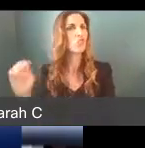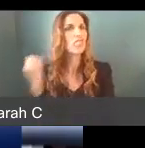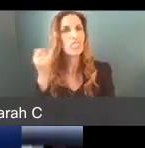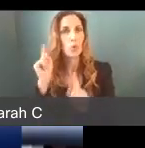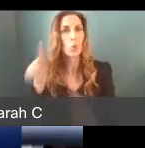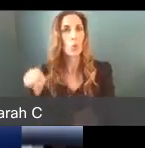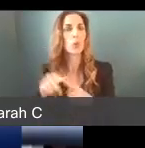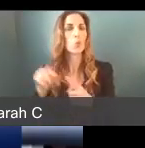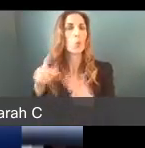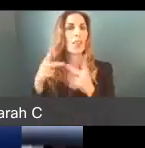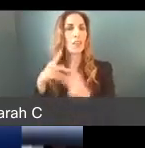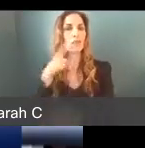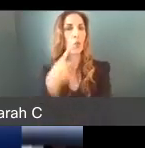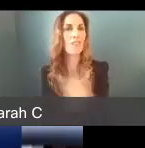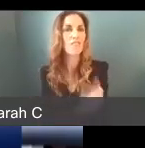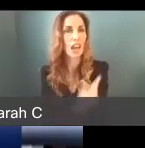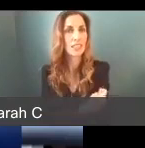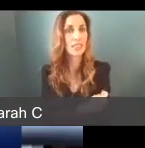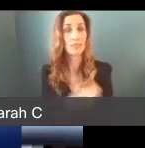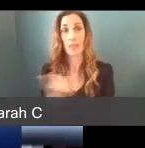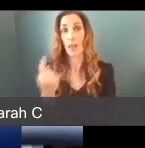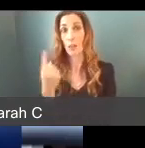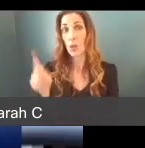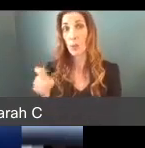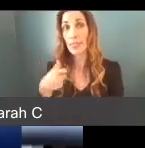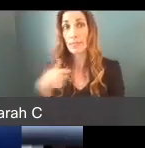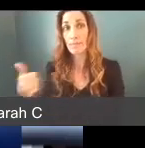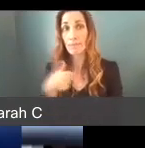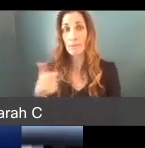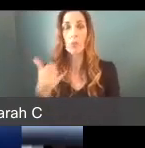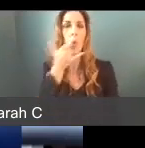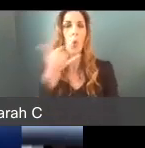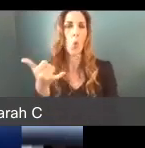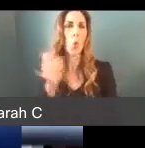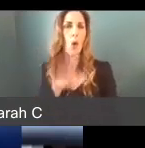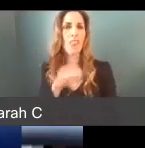and we encourage anyone who needs transportation to call the numbers listed on the screen.